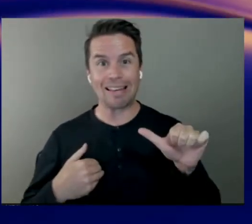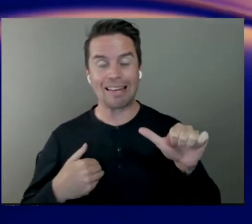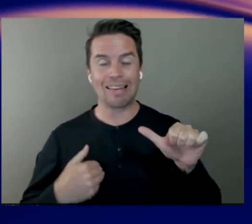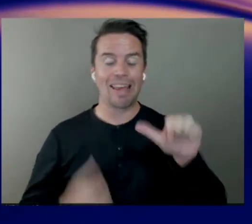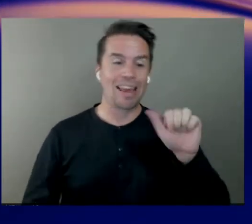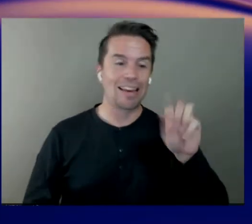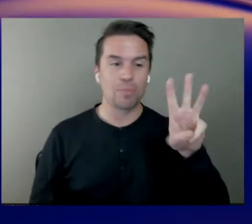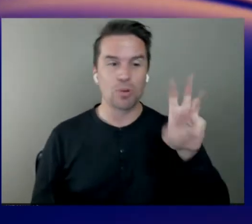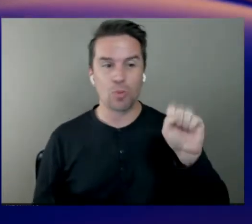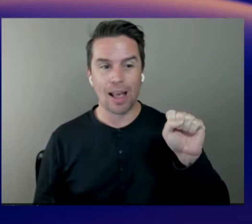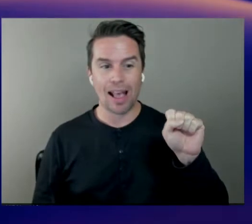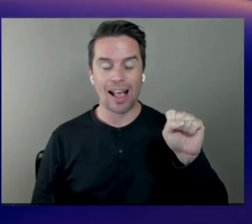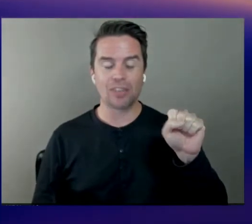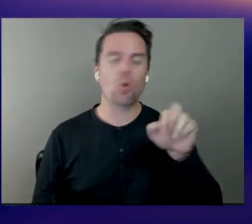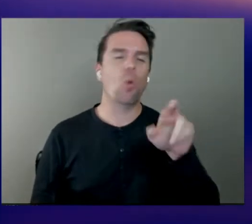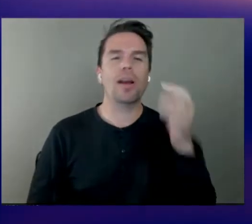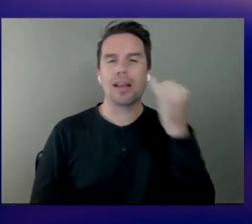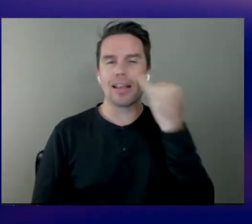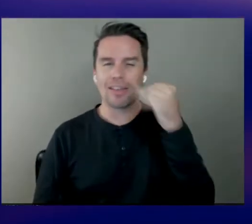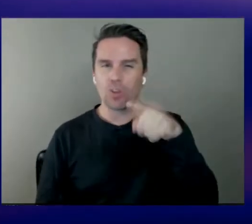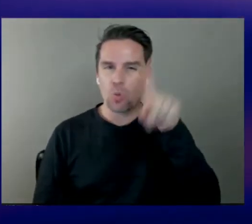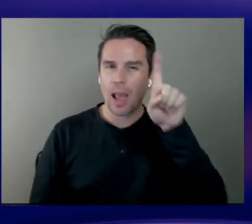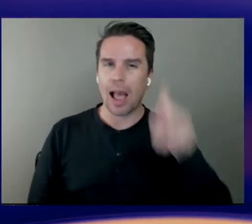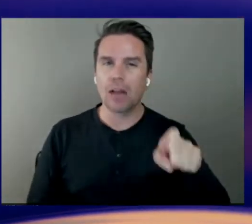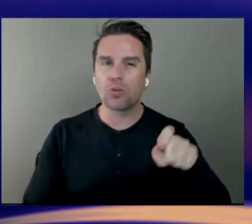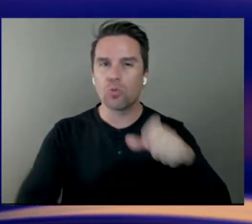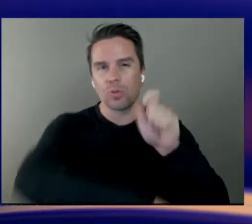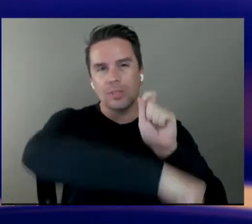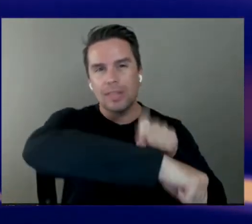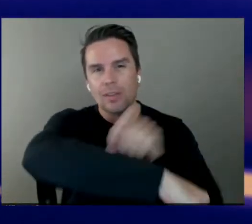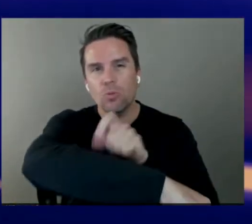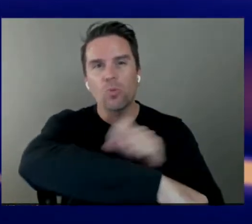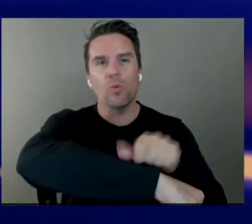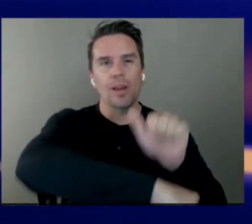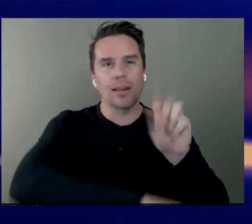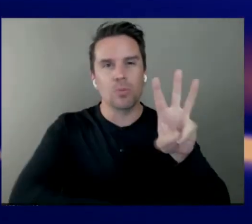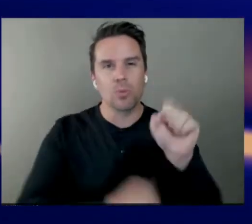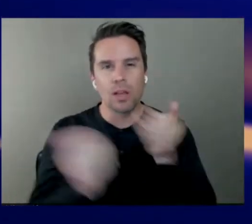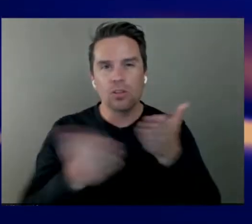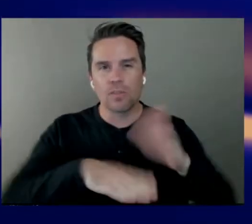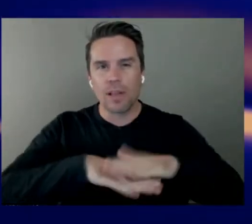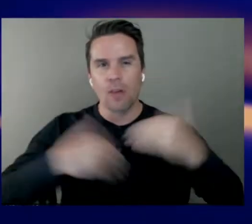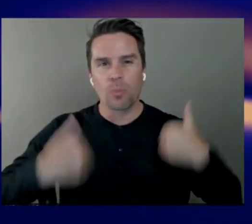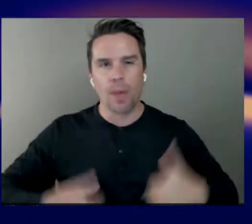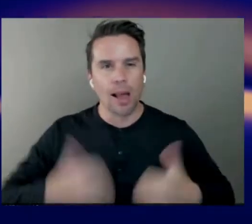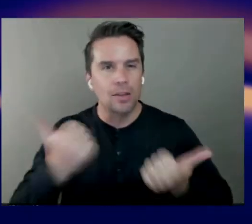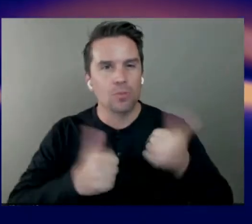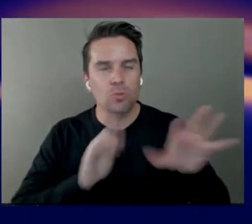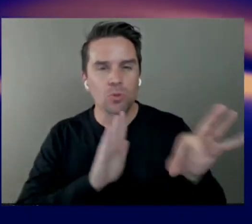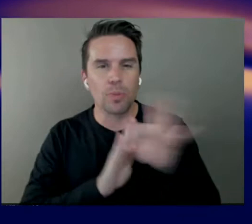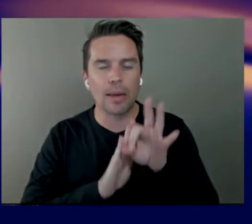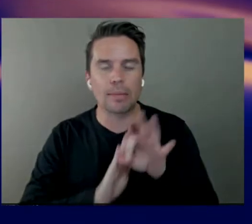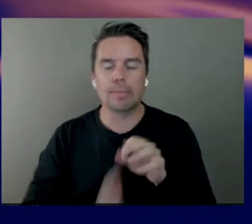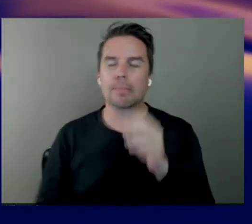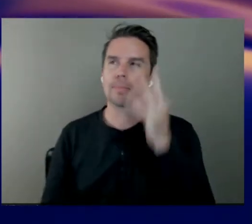on your body, which service do you pick? Oh, I would probably go with... EC2, EC2.